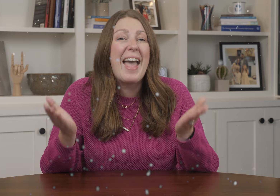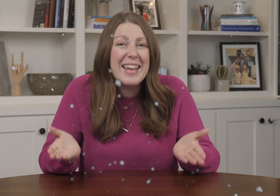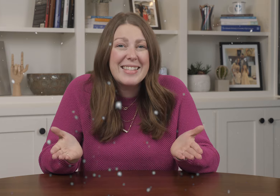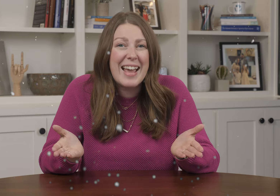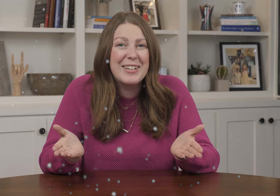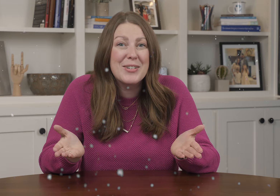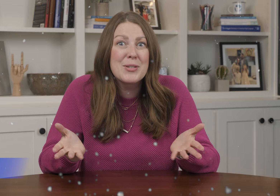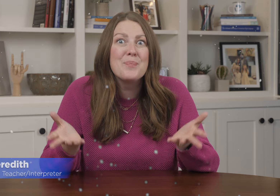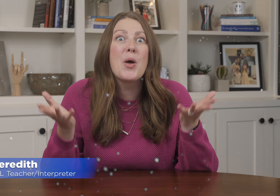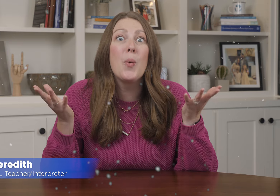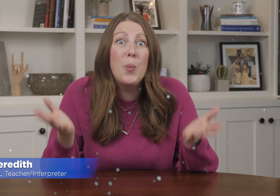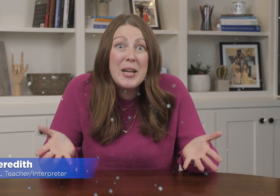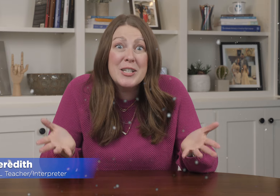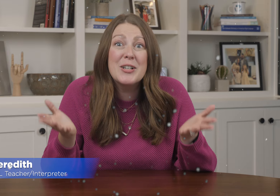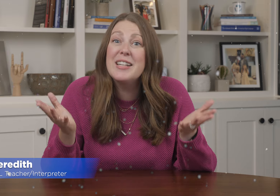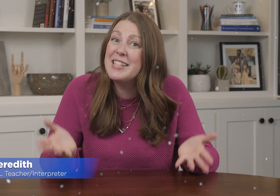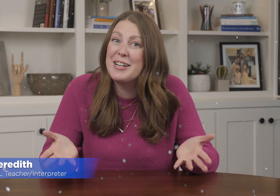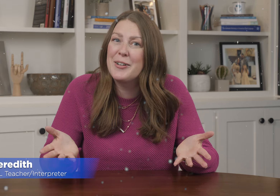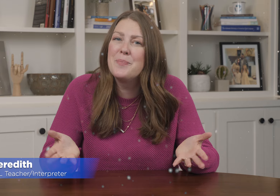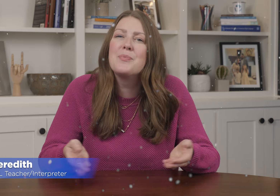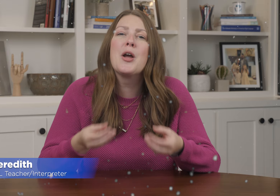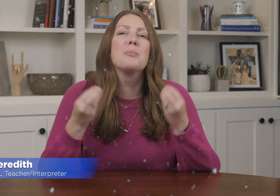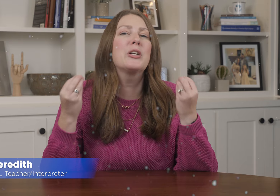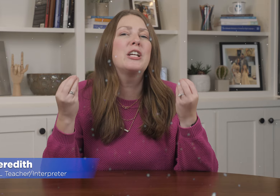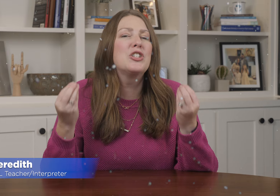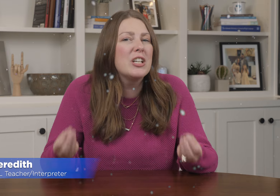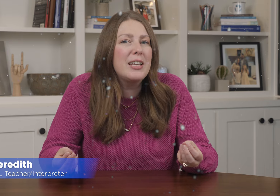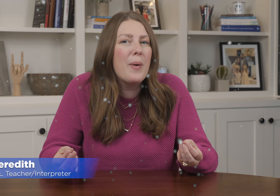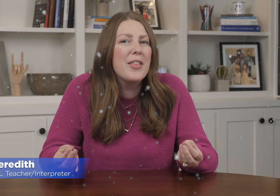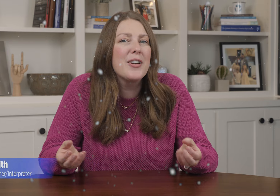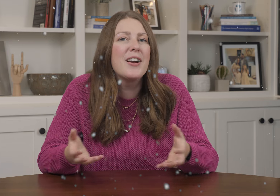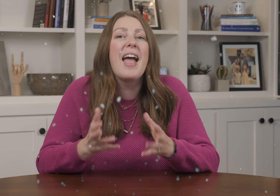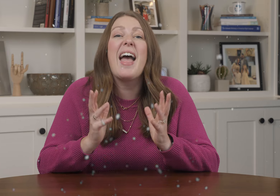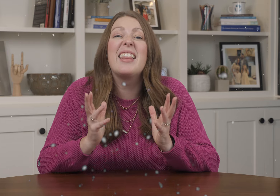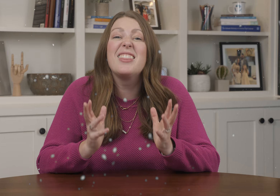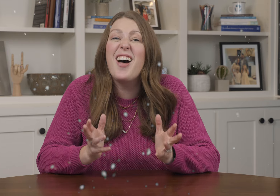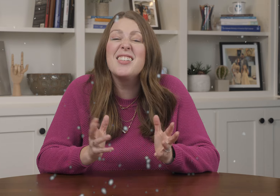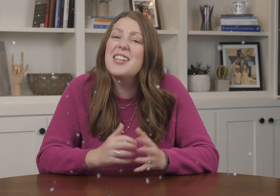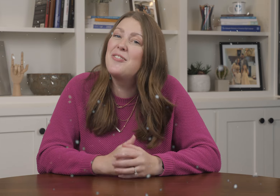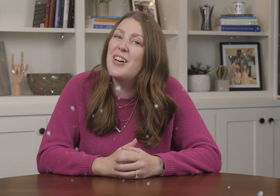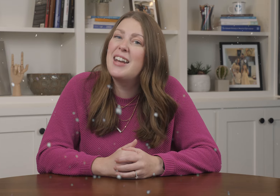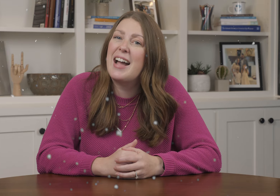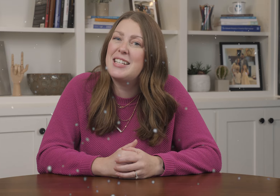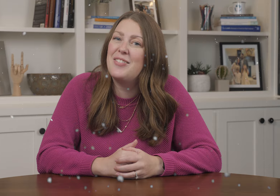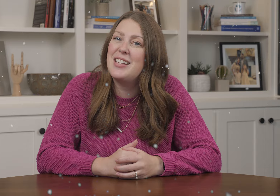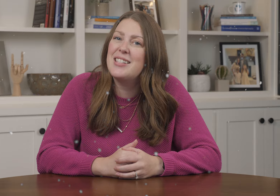Hey Signers! Winter is here bringing chilly weather and lots of fun activities.